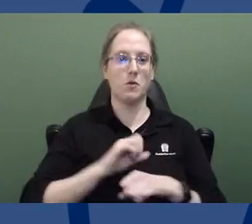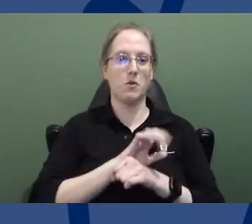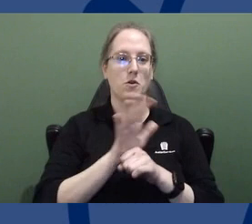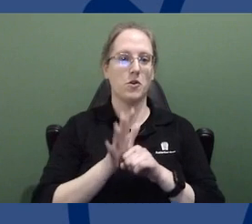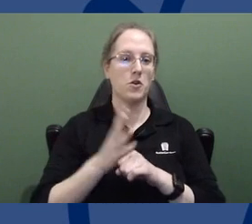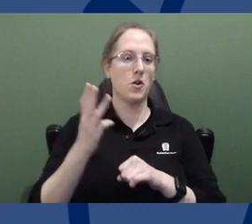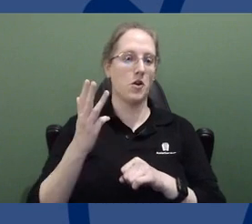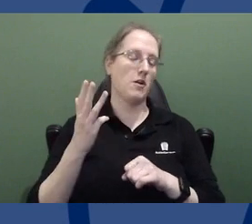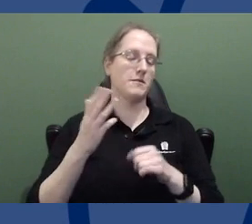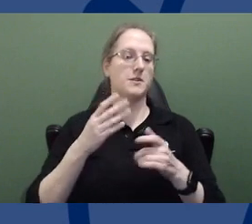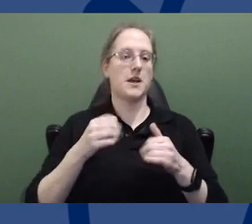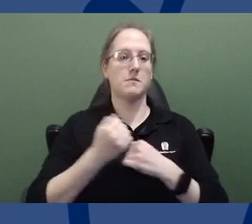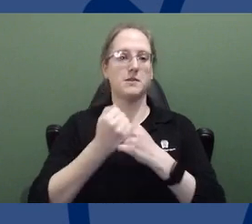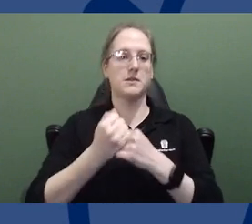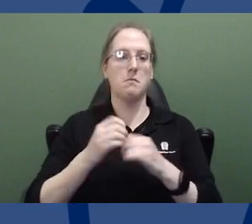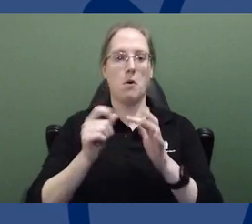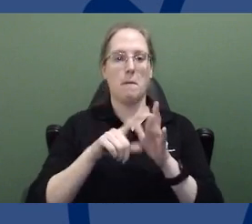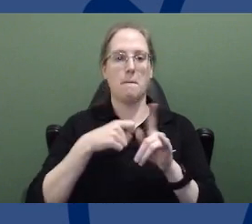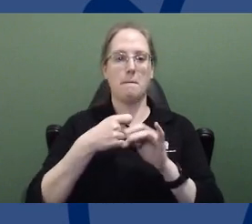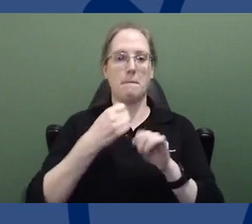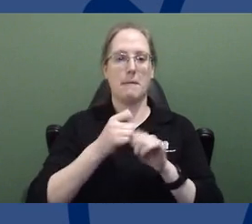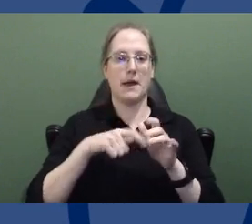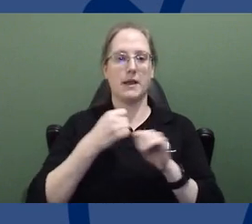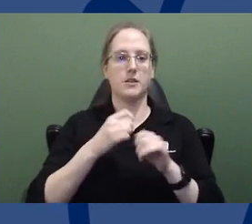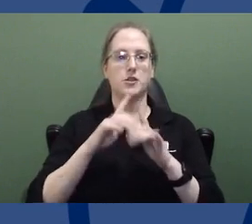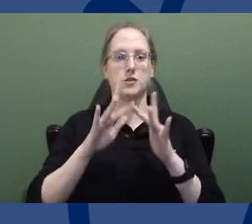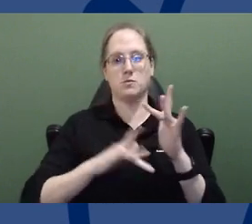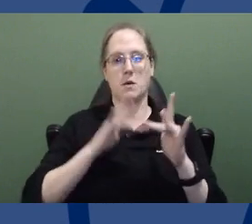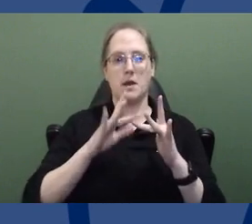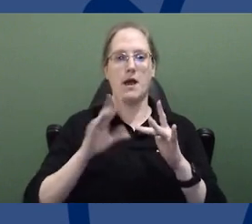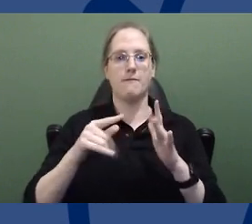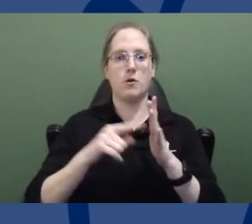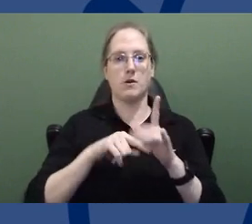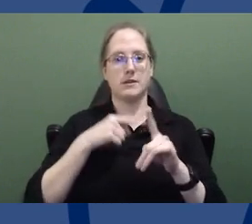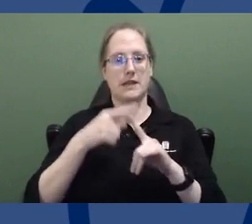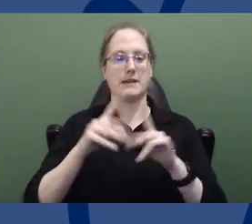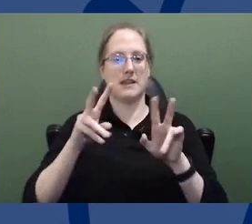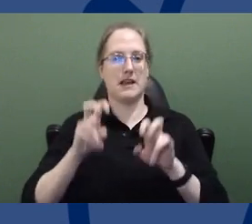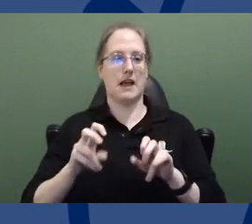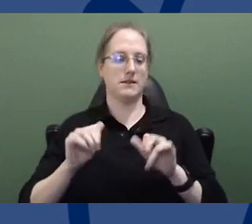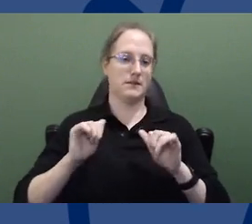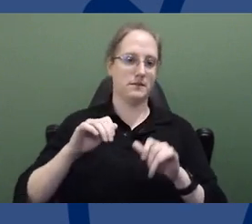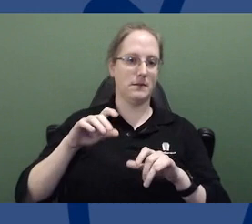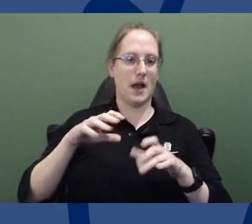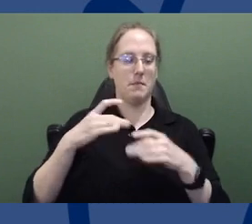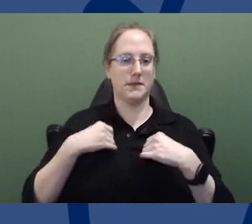webinar for Accounting and Tax Practitioners. My name is Filiz Ketenci. I'm Director of